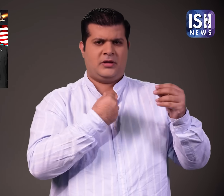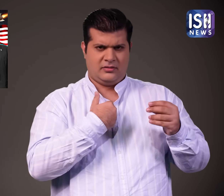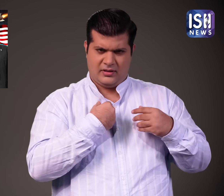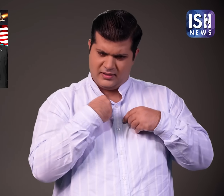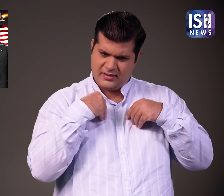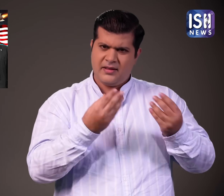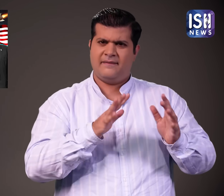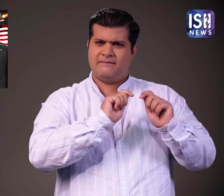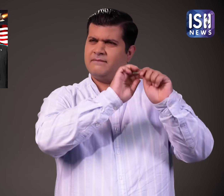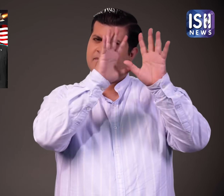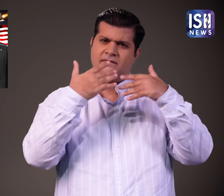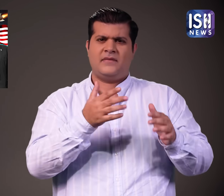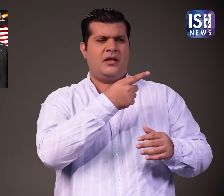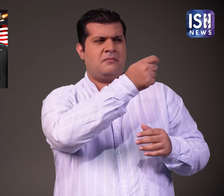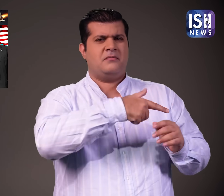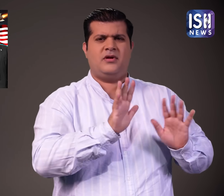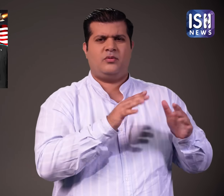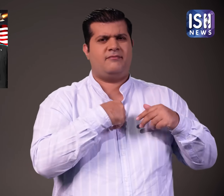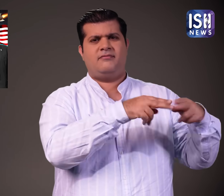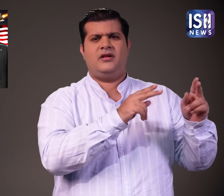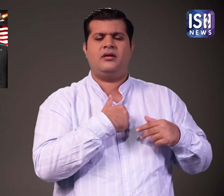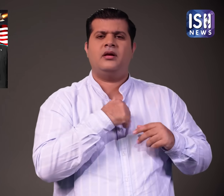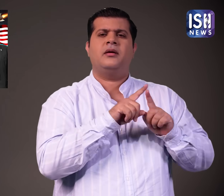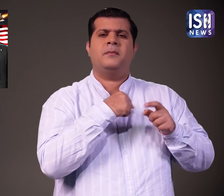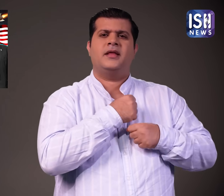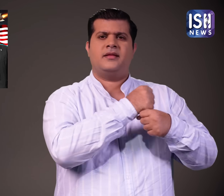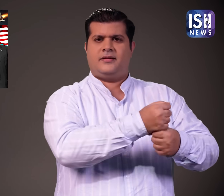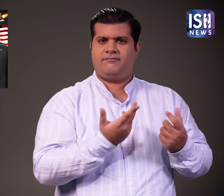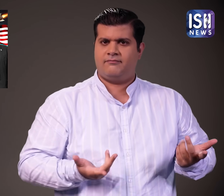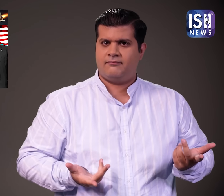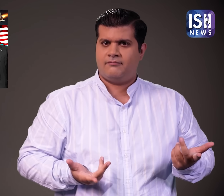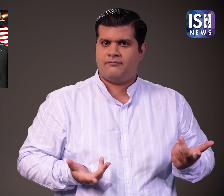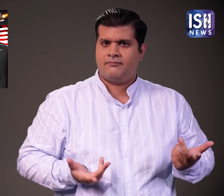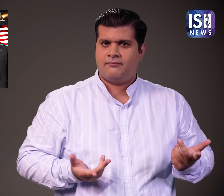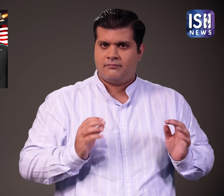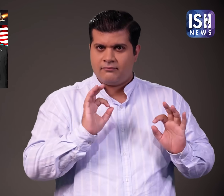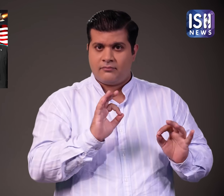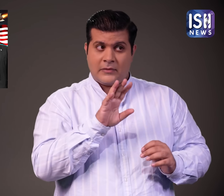Instead Trump is offering protection free of cost, as a gift,